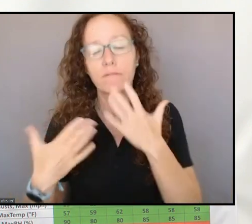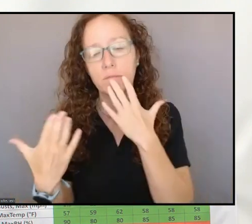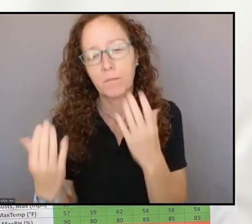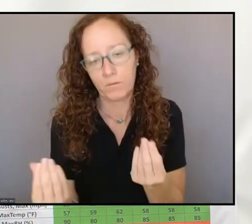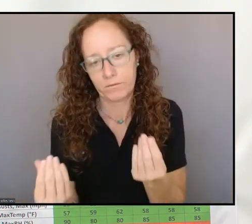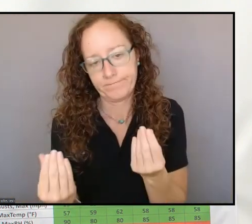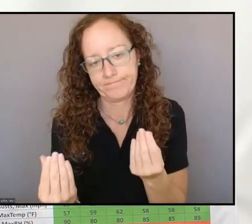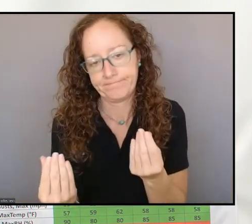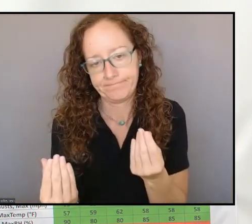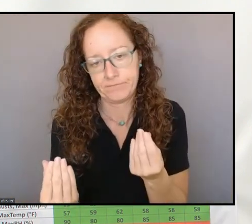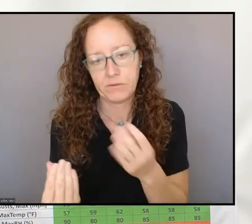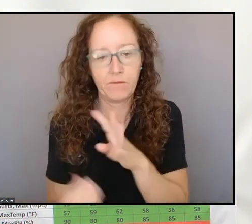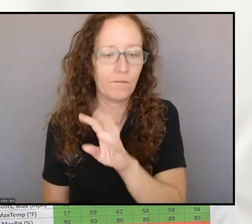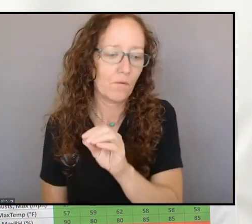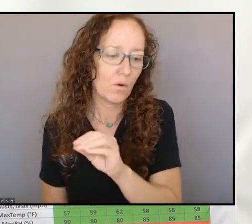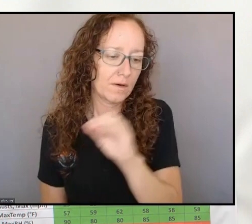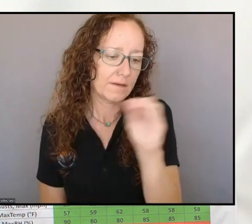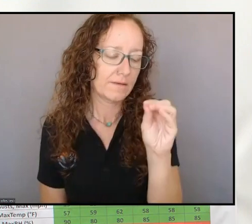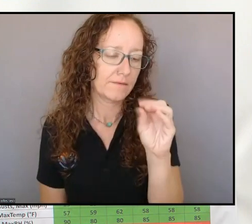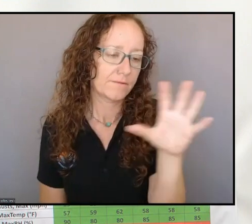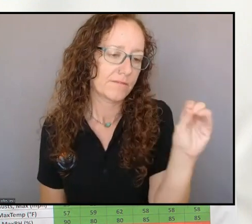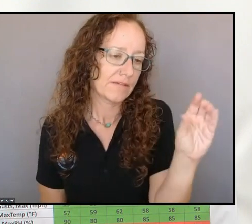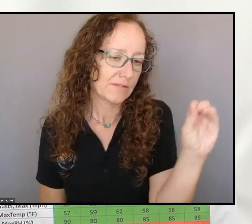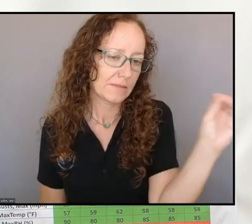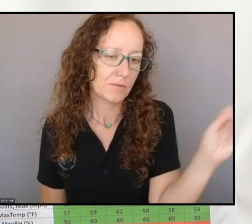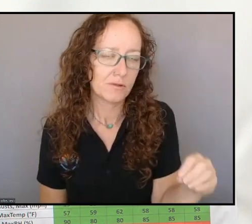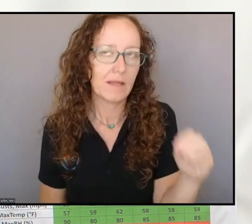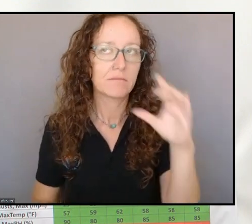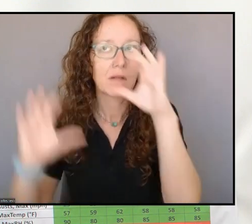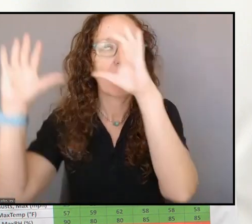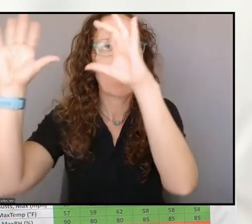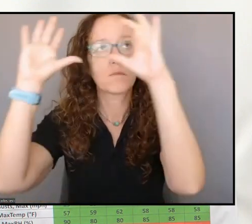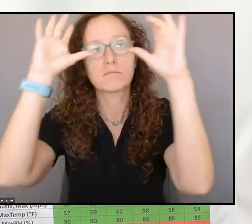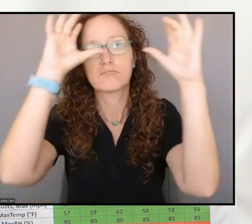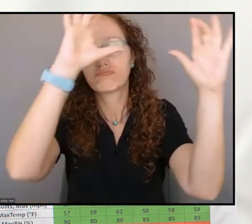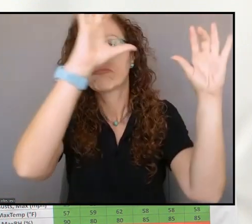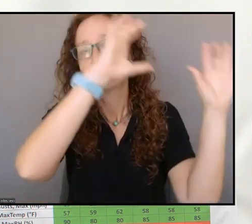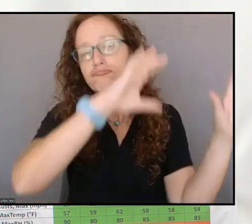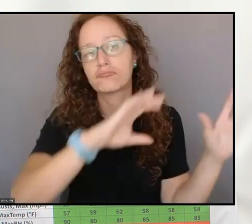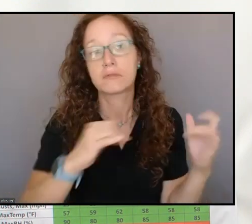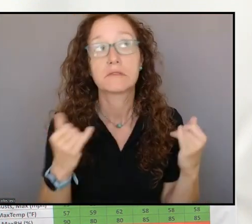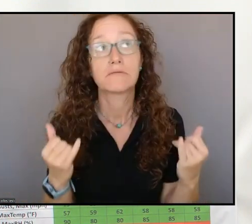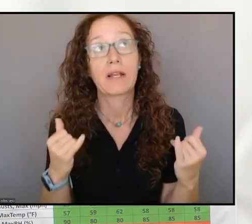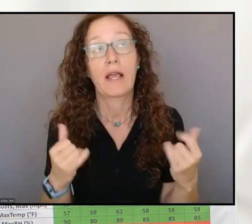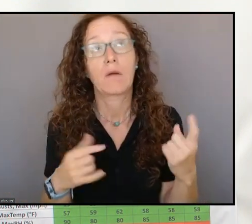cloud cover out there anticipated. Not a whole lot in the sky at this moment, but that'll be increasing this